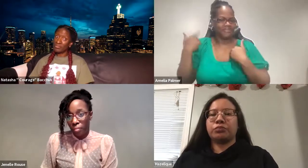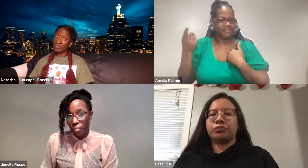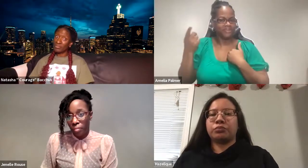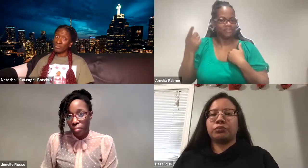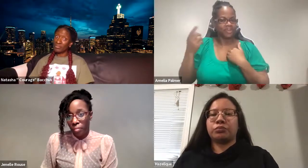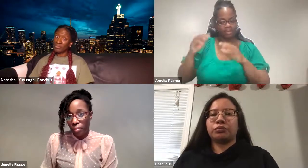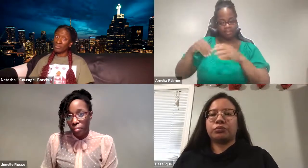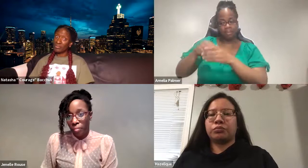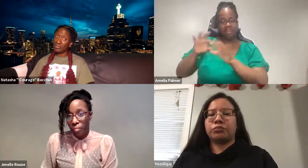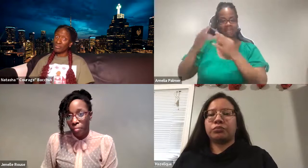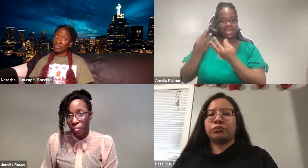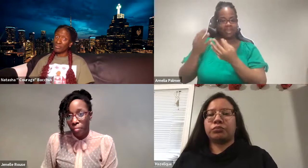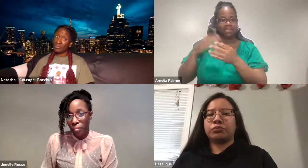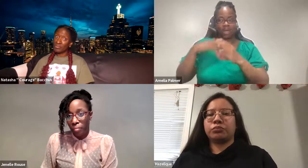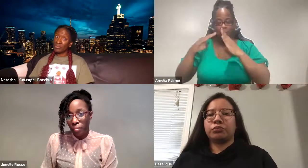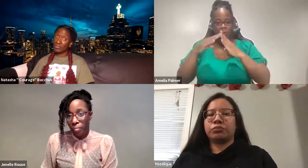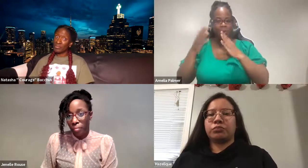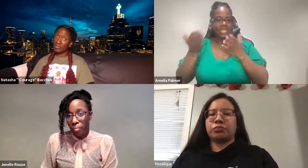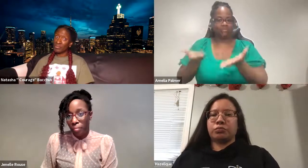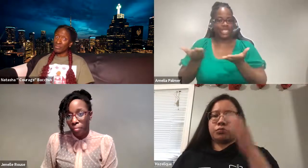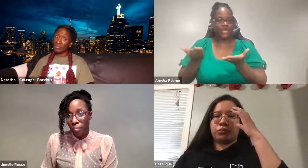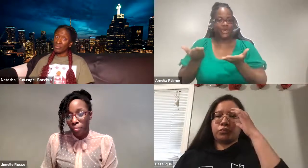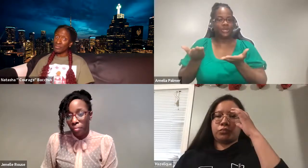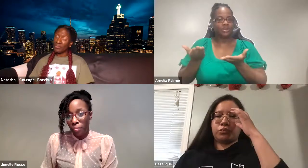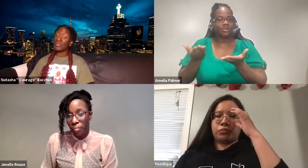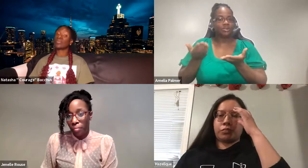the interpreter earlier said it was the sign language in jamaica but that's incorrect.